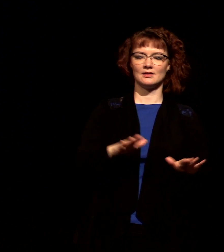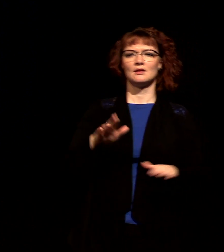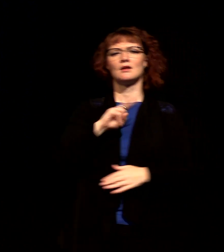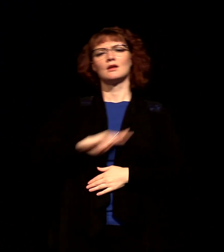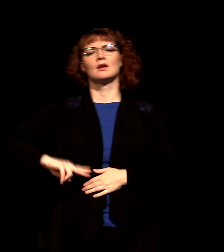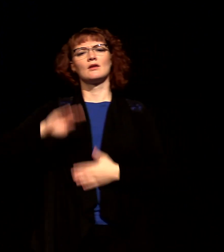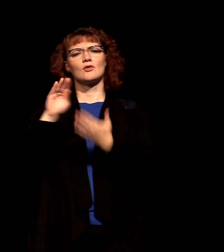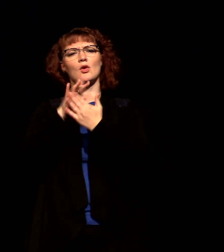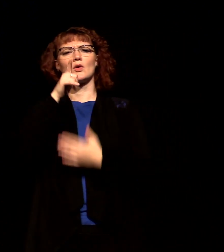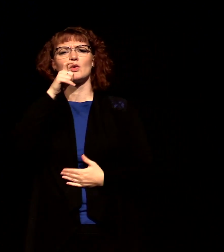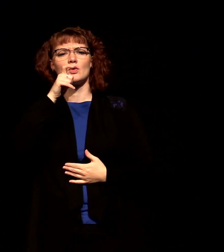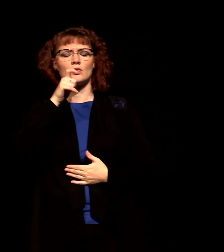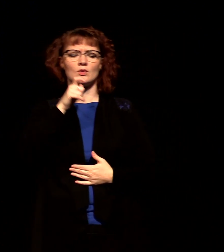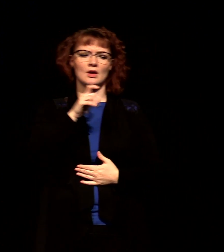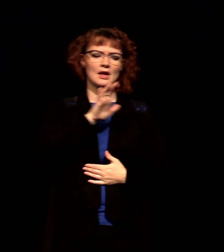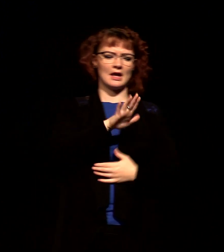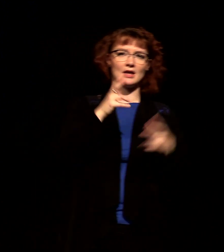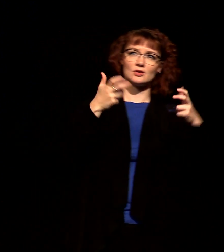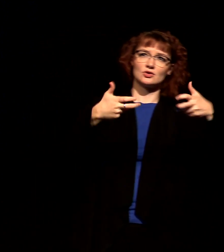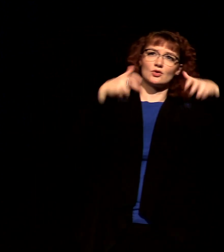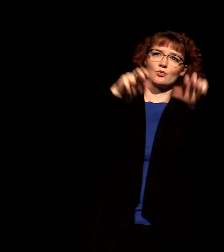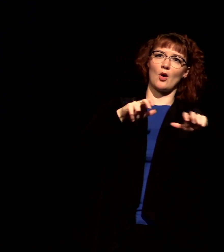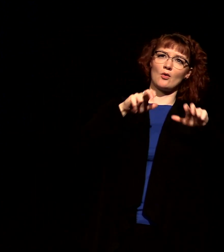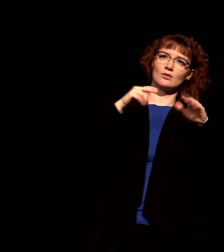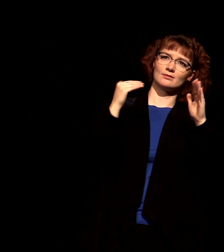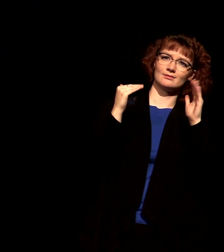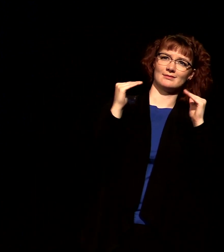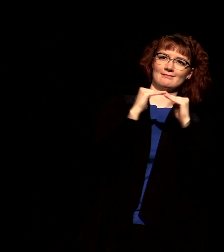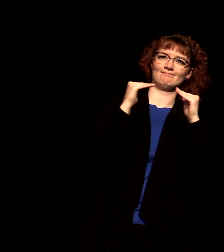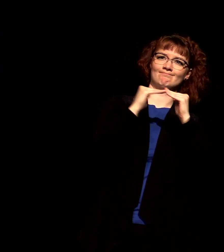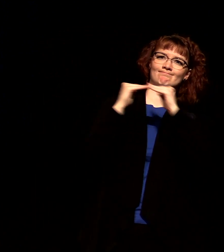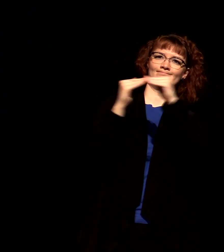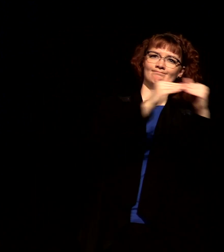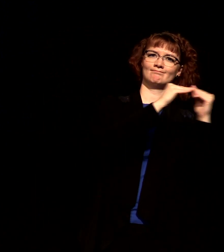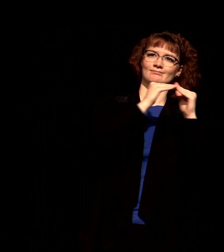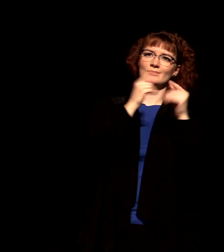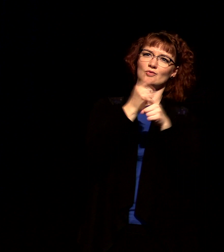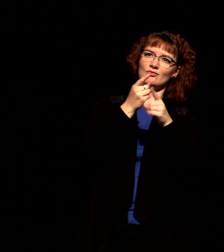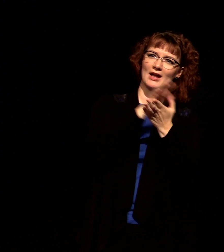glory? His throne is justice and righteousness, we await his